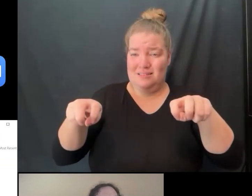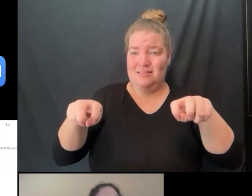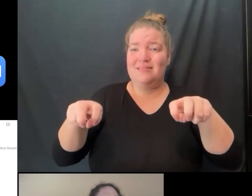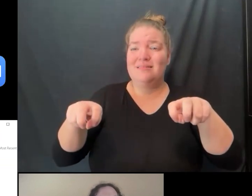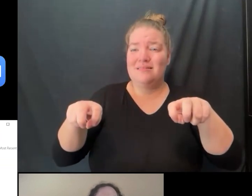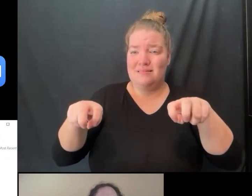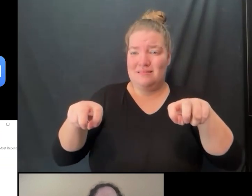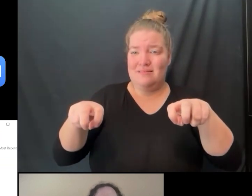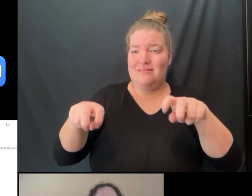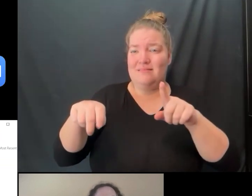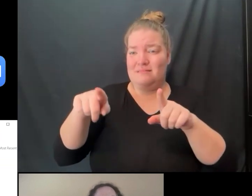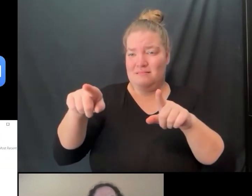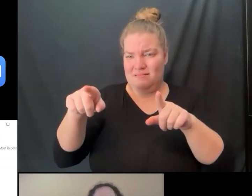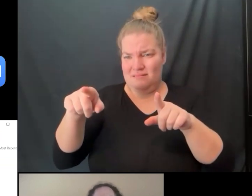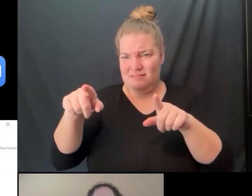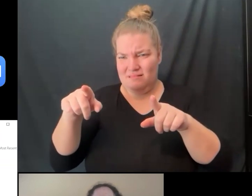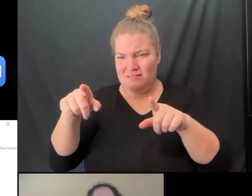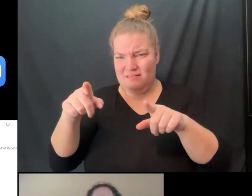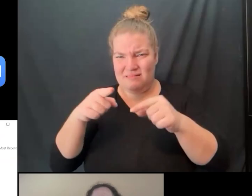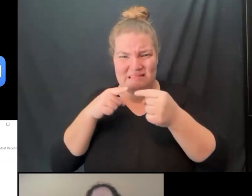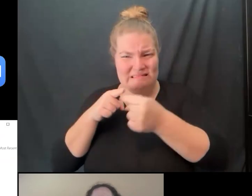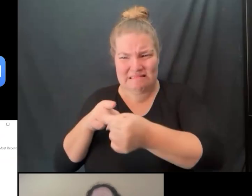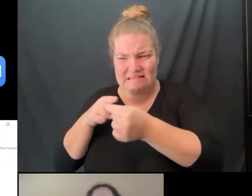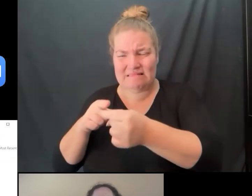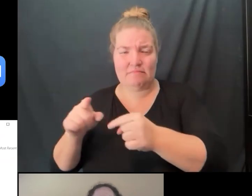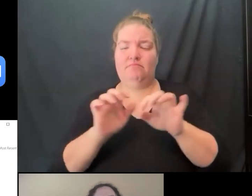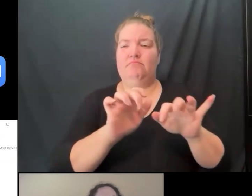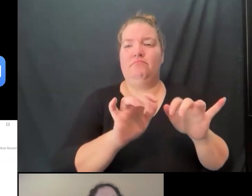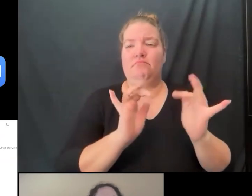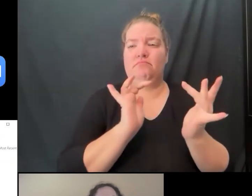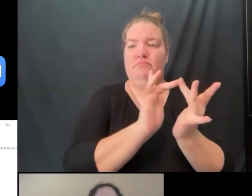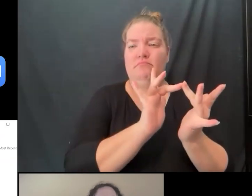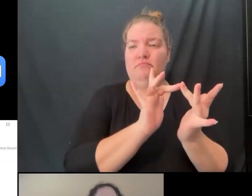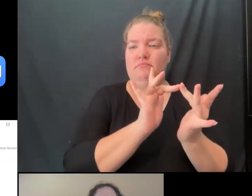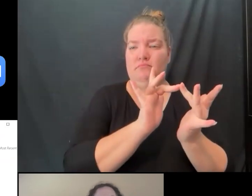to hosts and panelists. And one of our team members will do what they can to help you out.